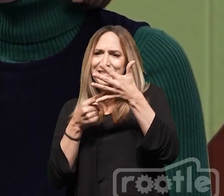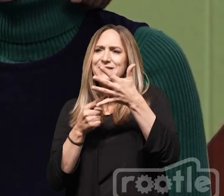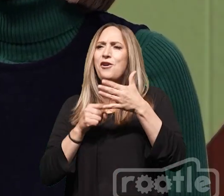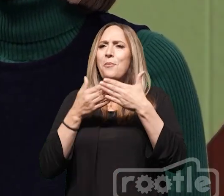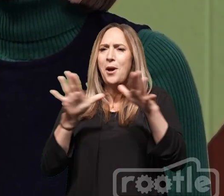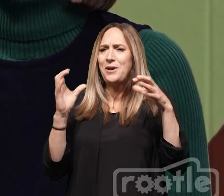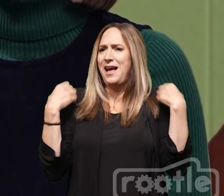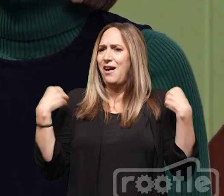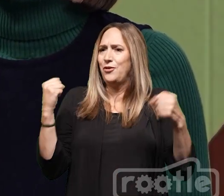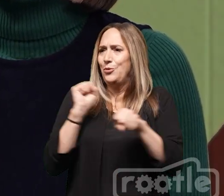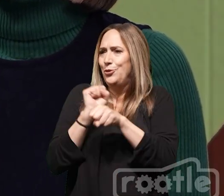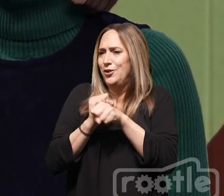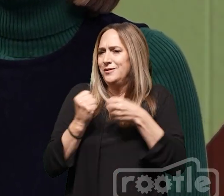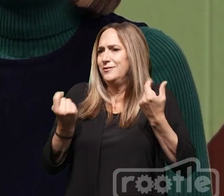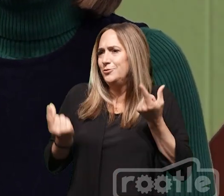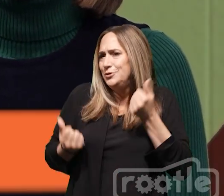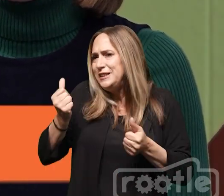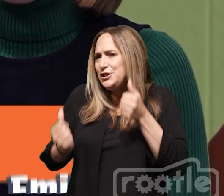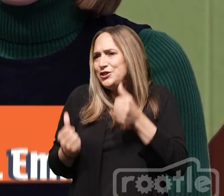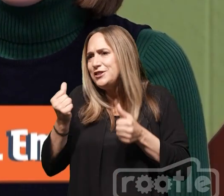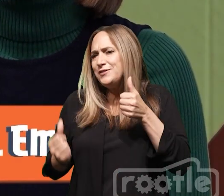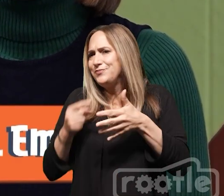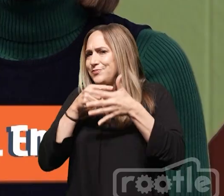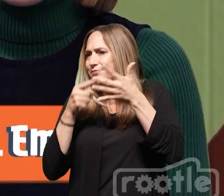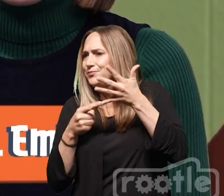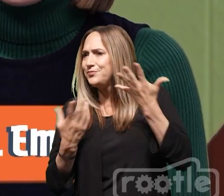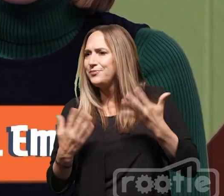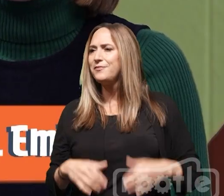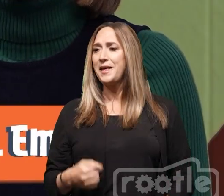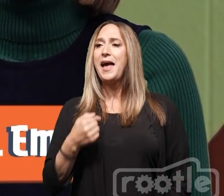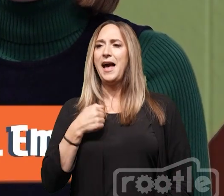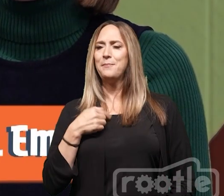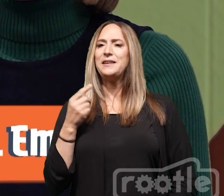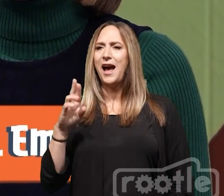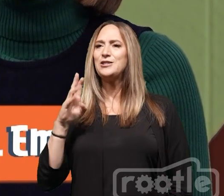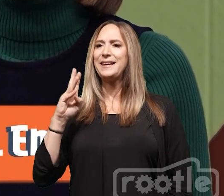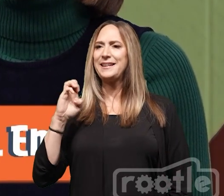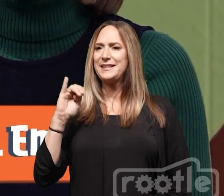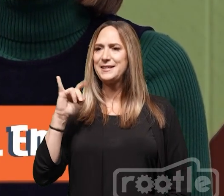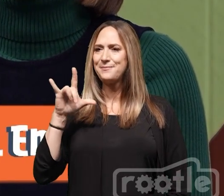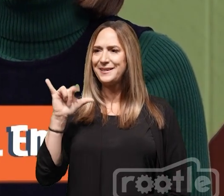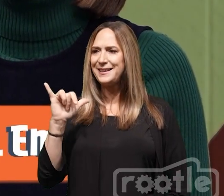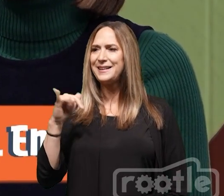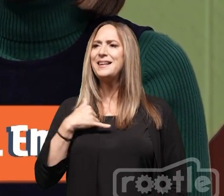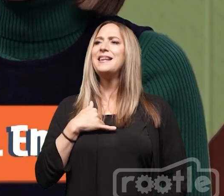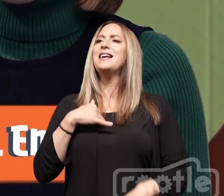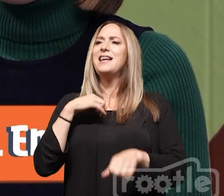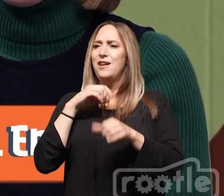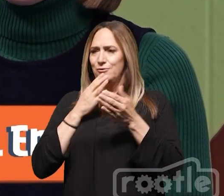of public health do you work in? Hi, I'm Dr. Emily, and my work supports the communicable disease control pillar